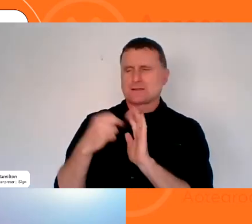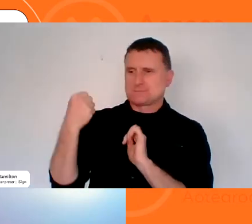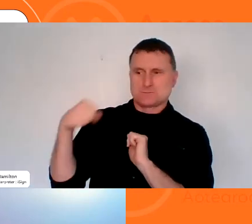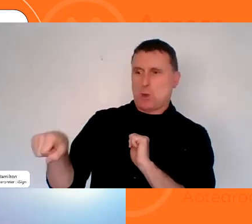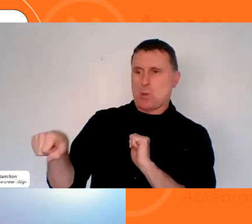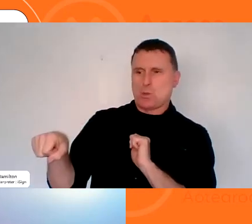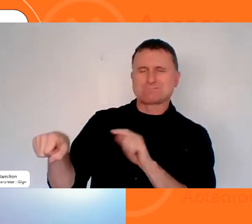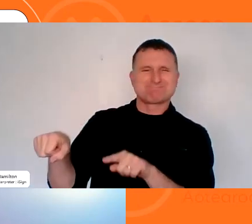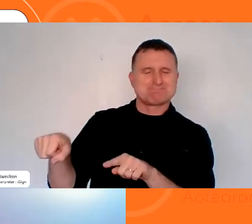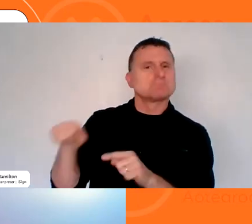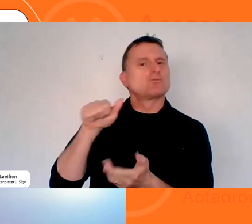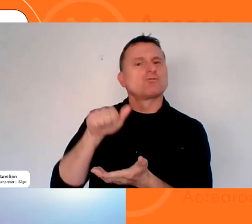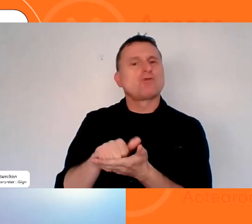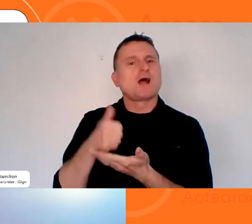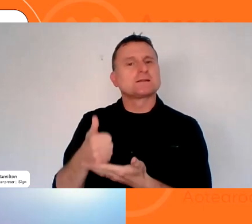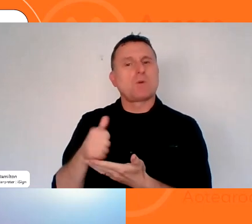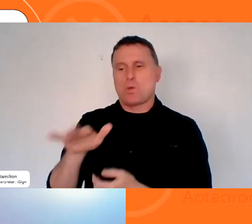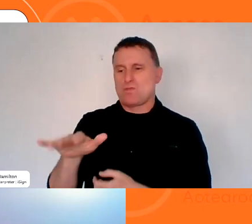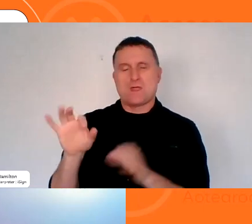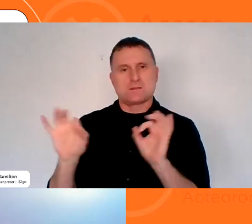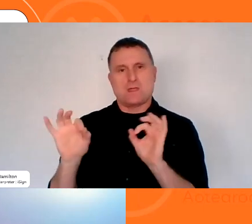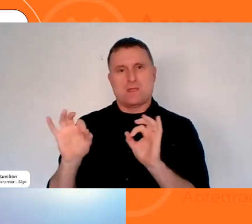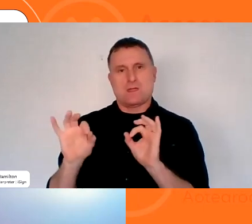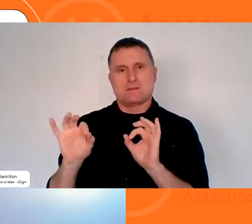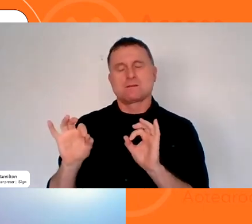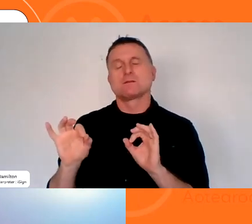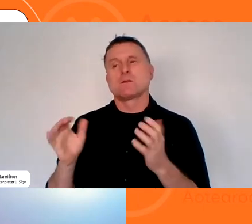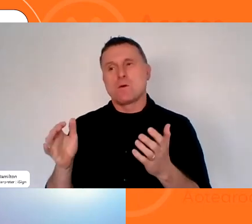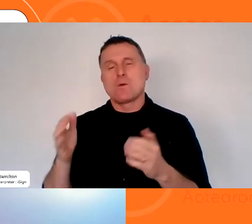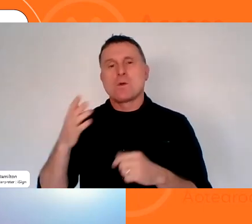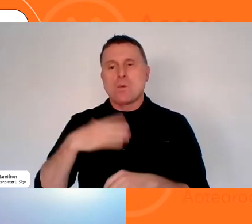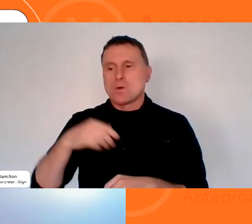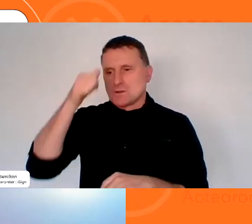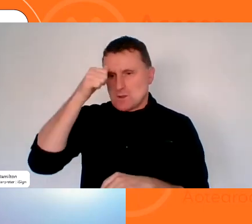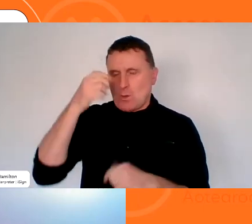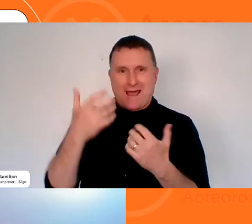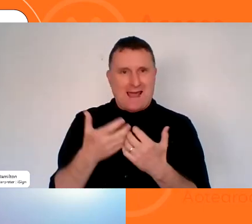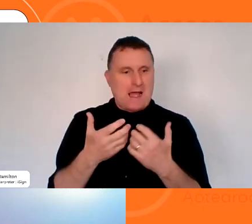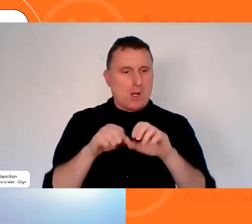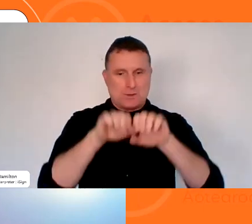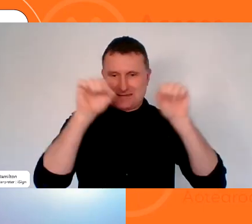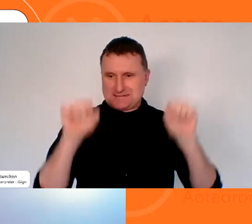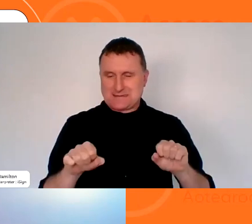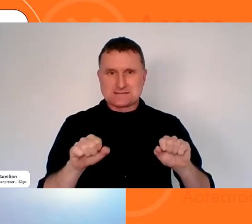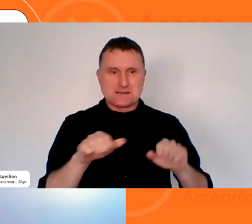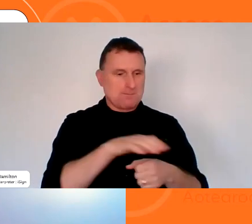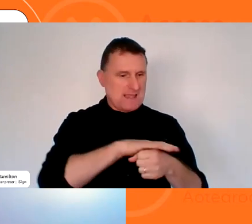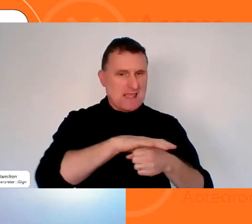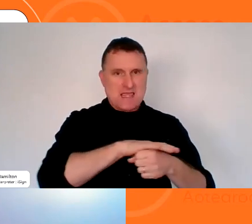we need to look at how they interact with other parts of the system too. We had a learning support action plan or have a learning